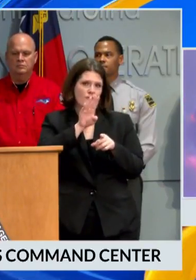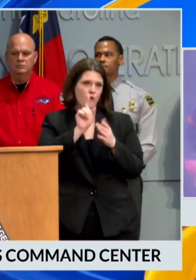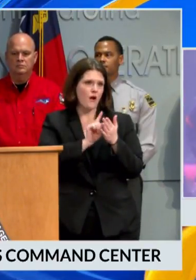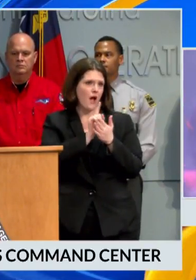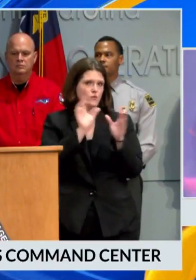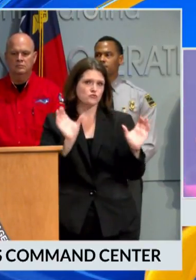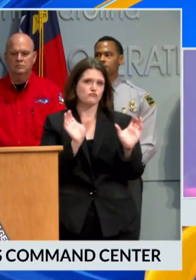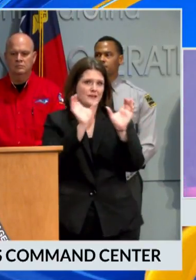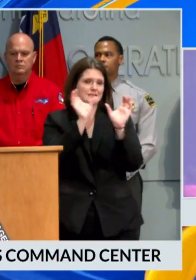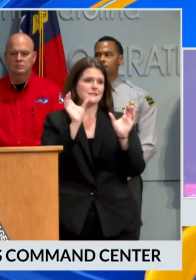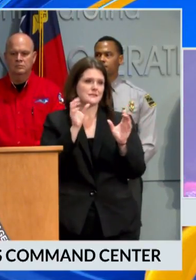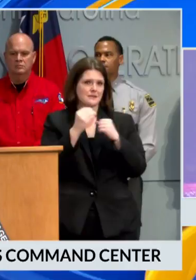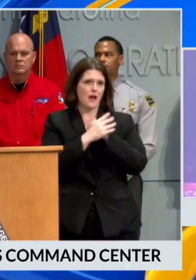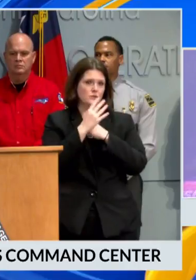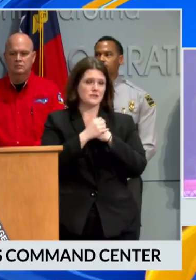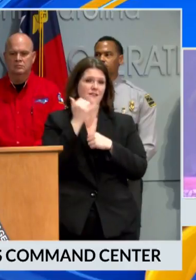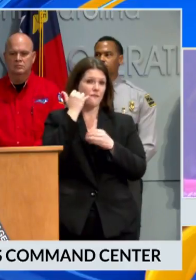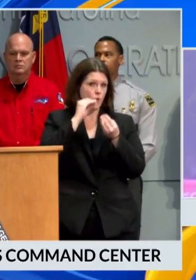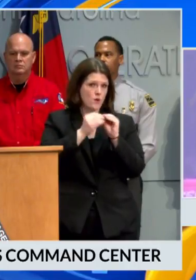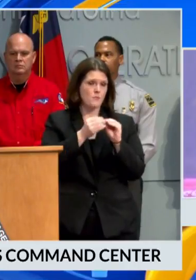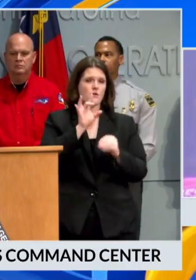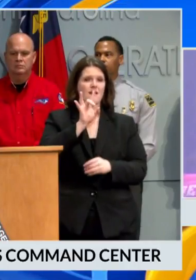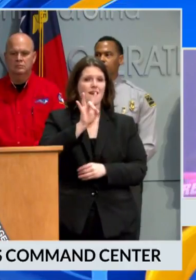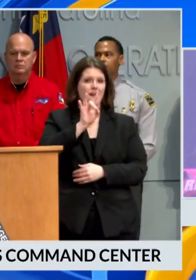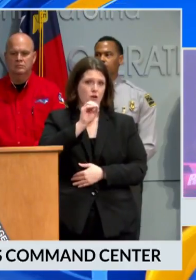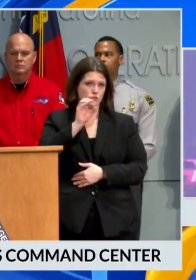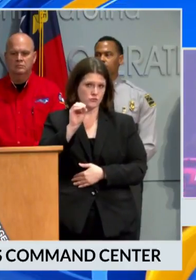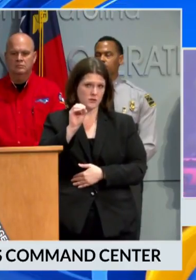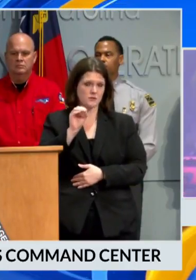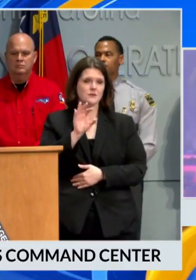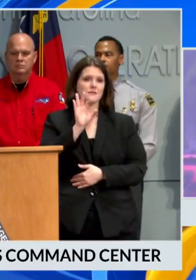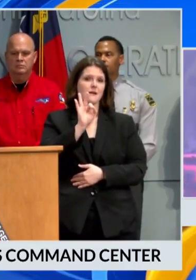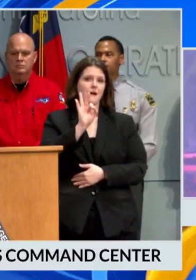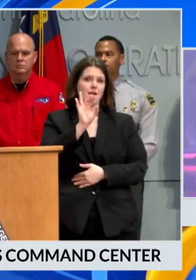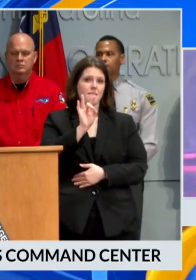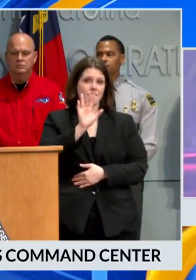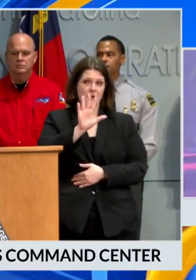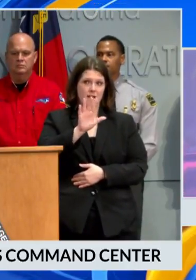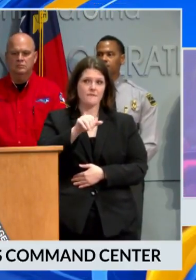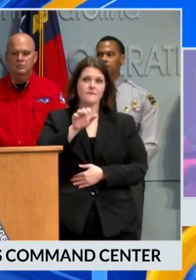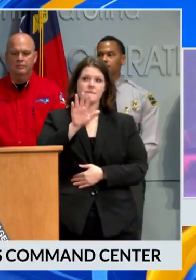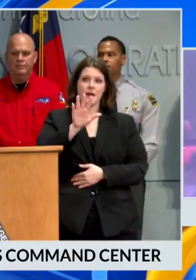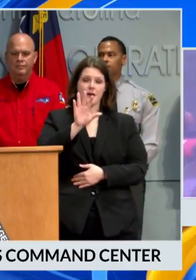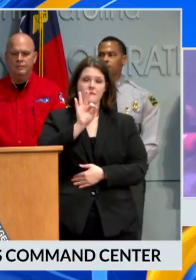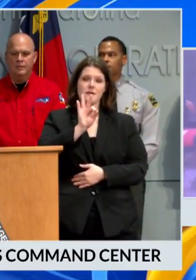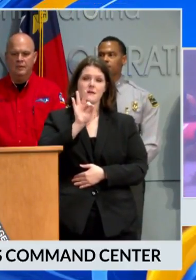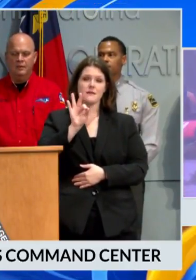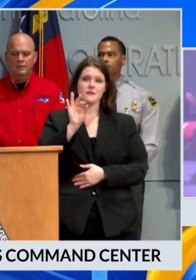WE CONTINUE TO HAVE OUR FOUR MEDICAL SHELTERS, OUR DISASTER HOTLINE AVAILABLE FOR 24 HOUR CRISIS COUNSELING.